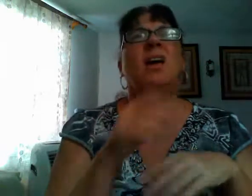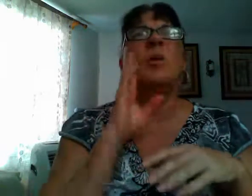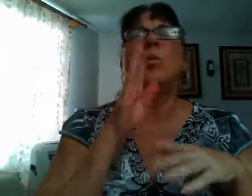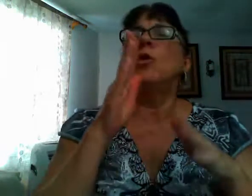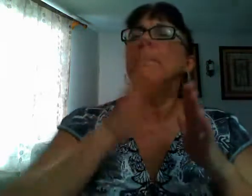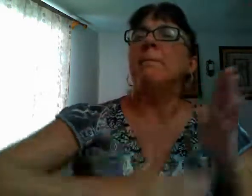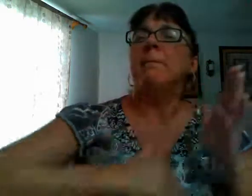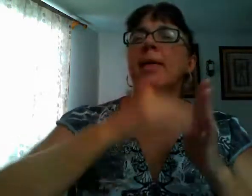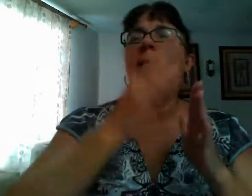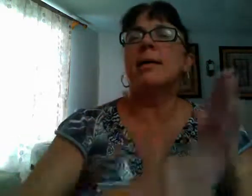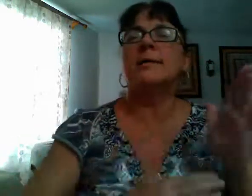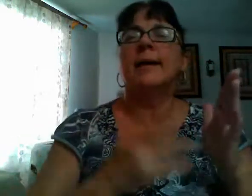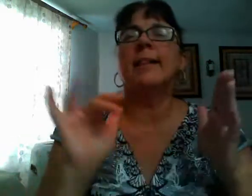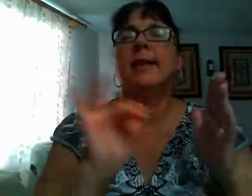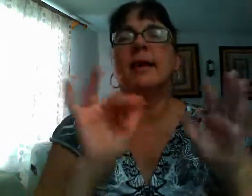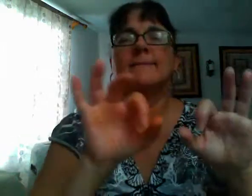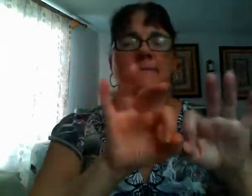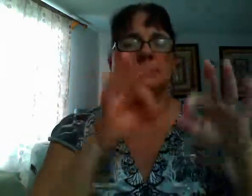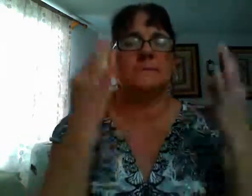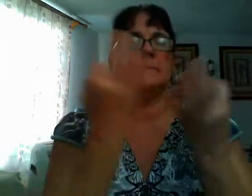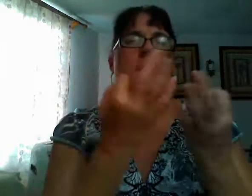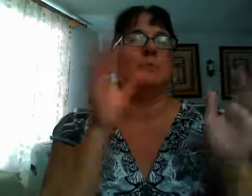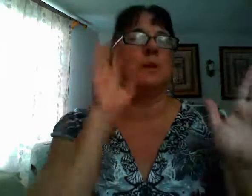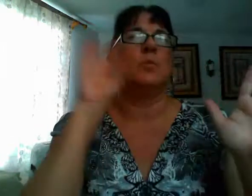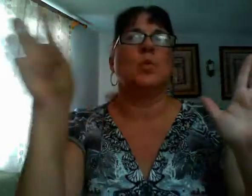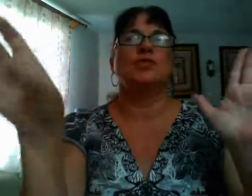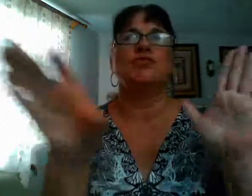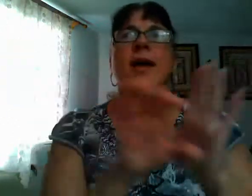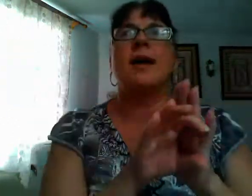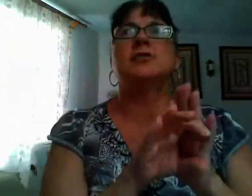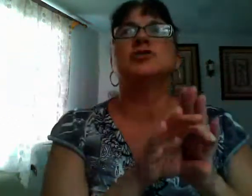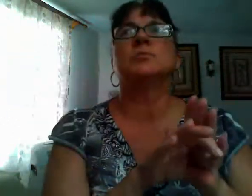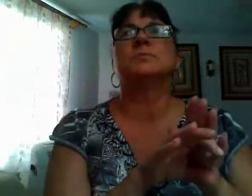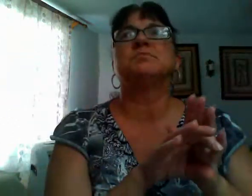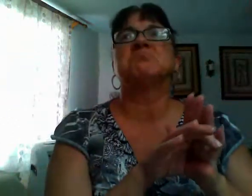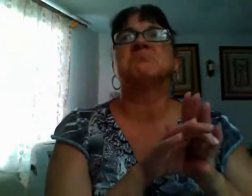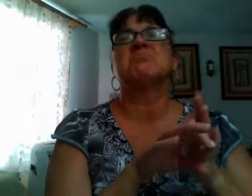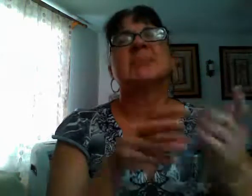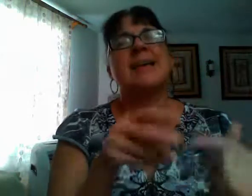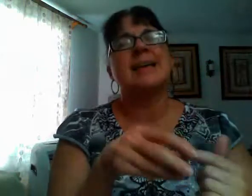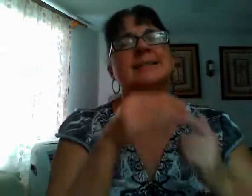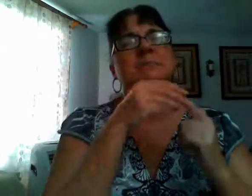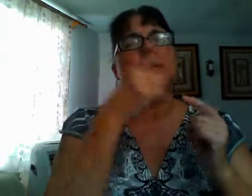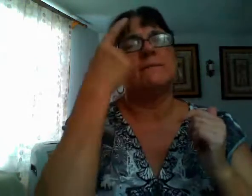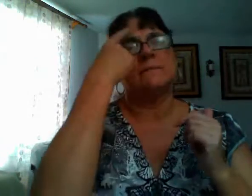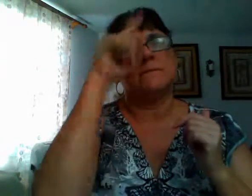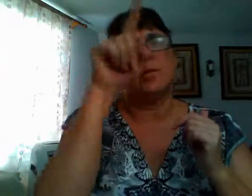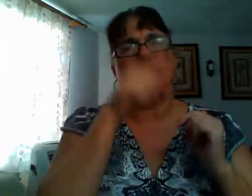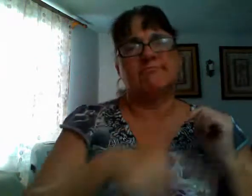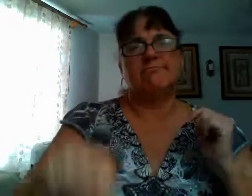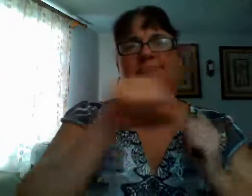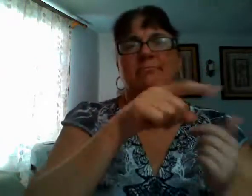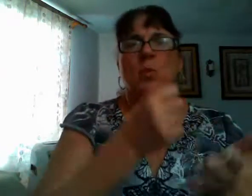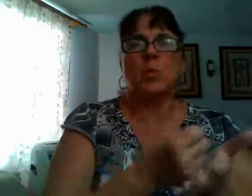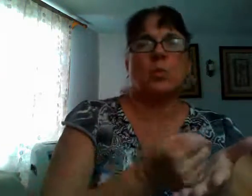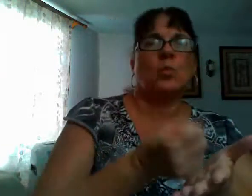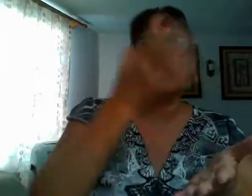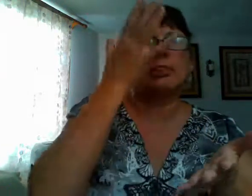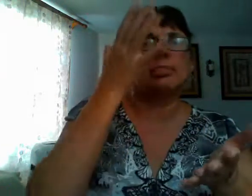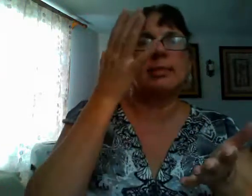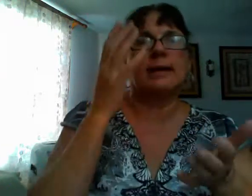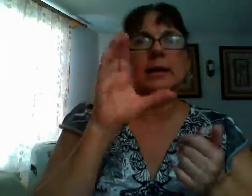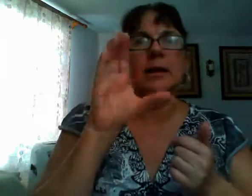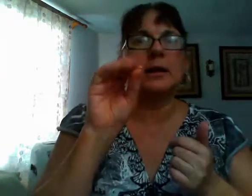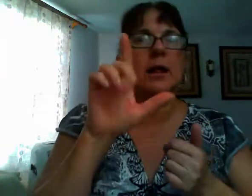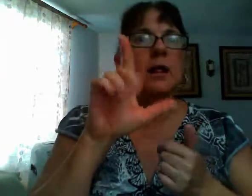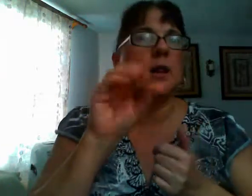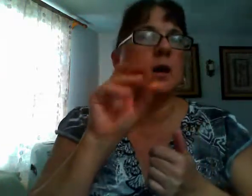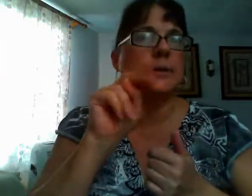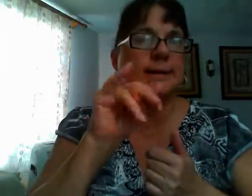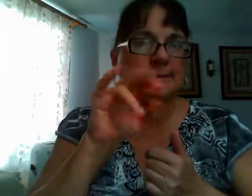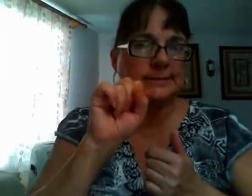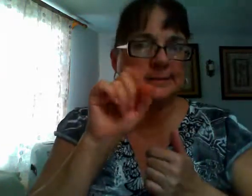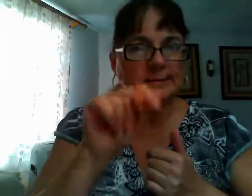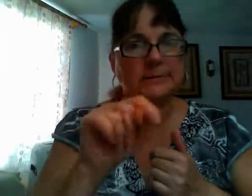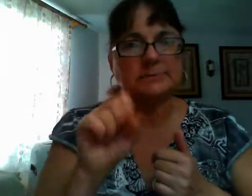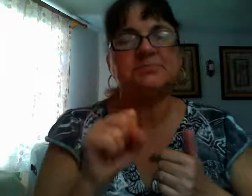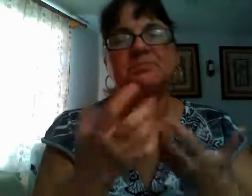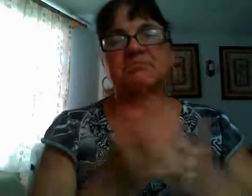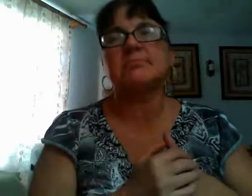He would paint family portraits, especially for wealthy colonists.